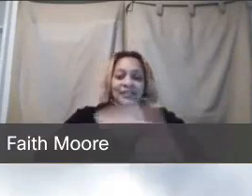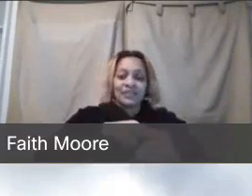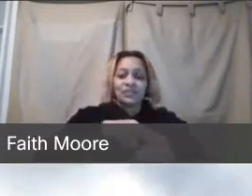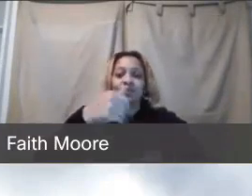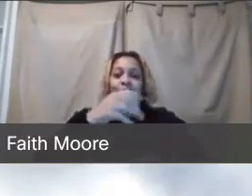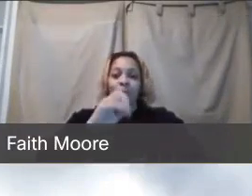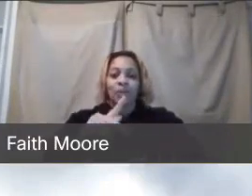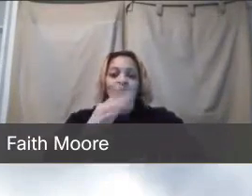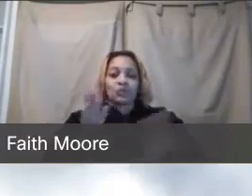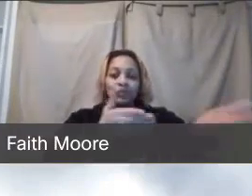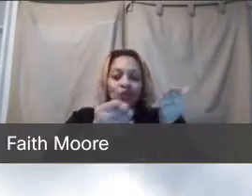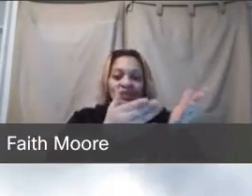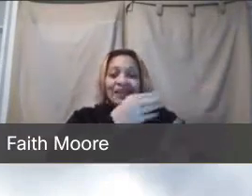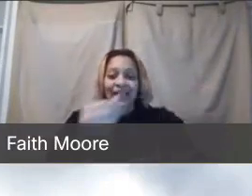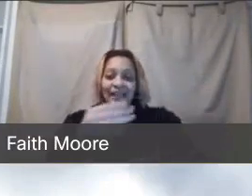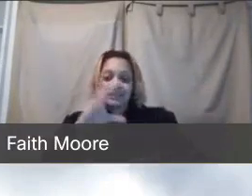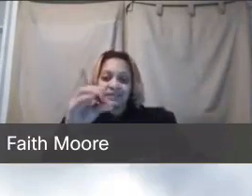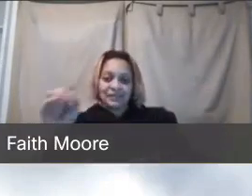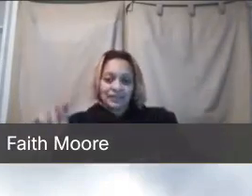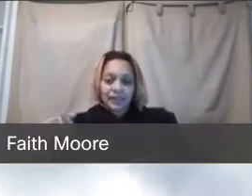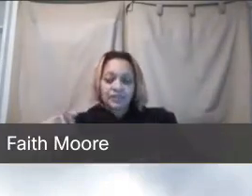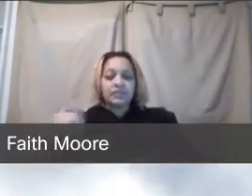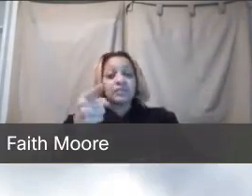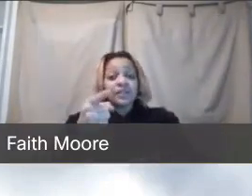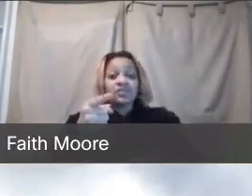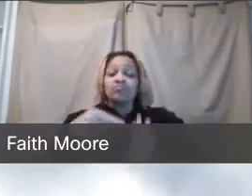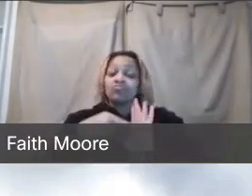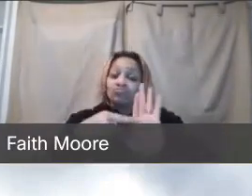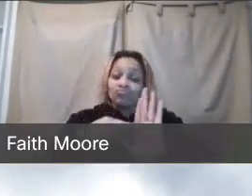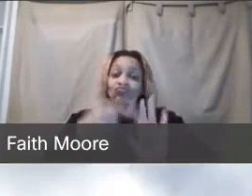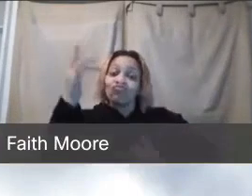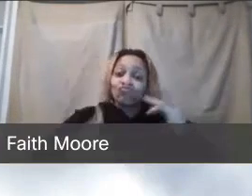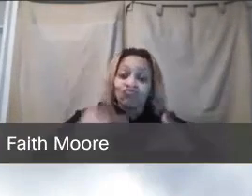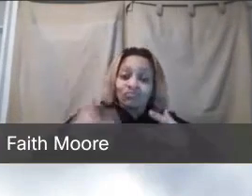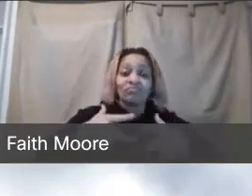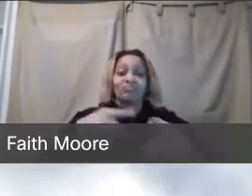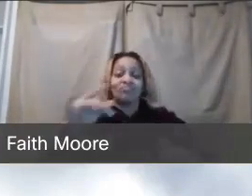It's an excellent example of a project where we have overlapping interests and is a great opportunity.